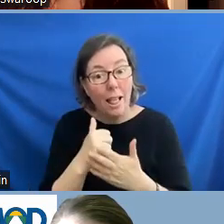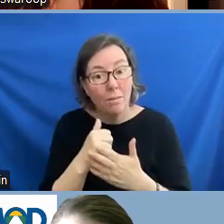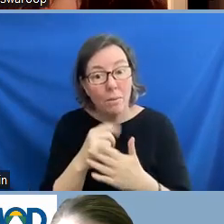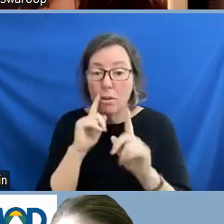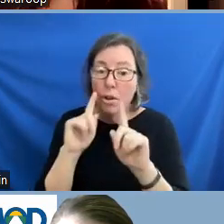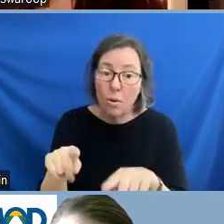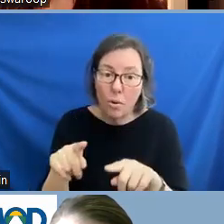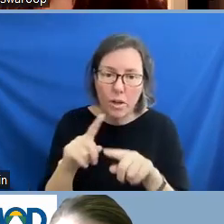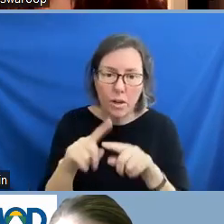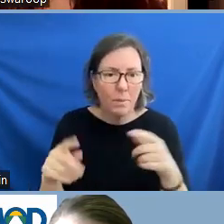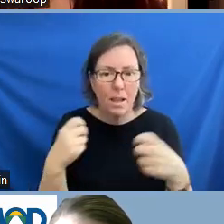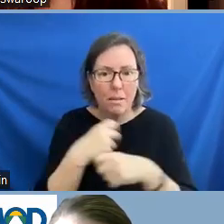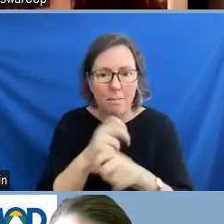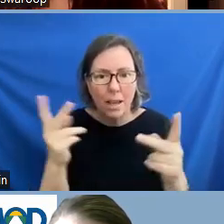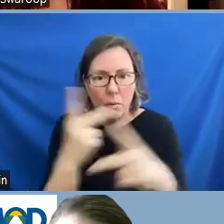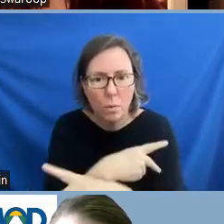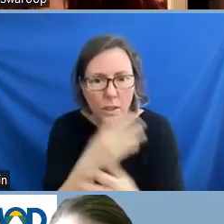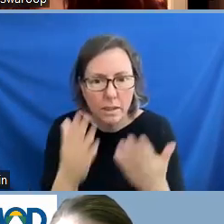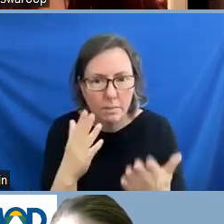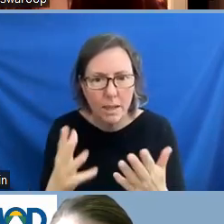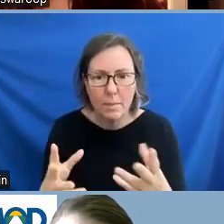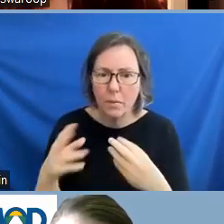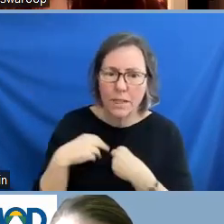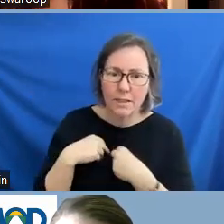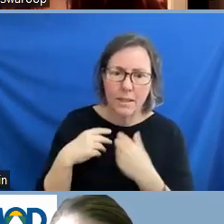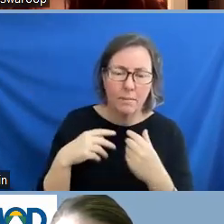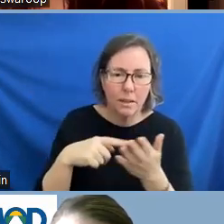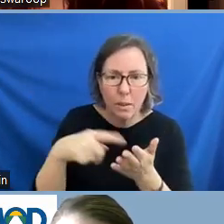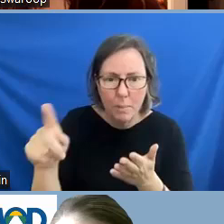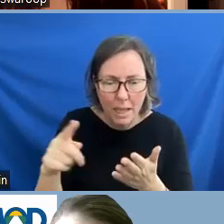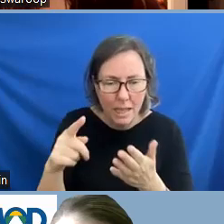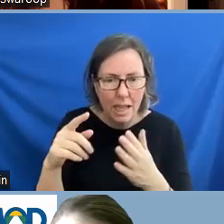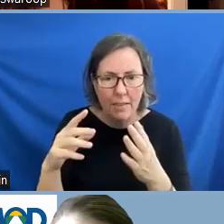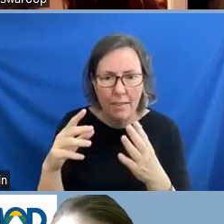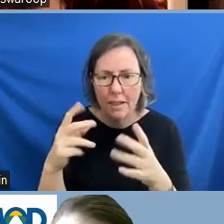a cushion and we accepted the accommodation and paid for it. Or we order it had because